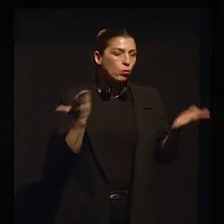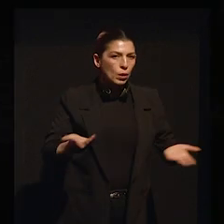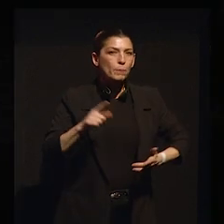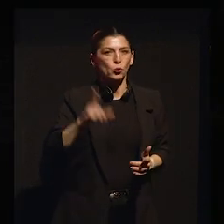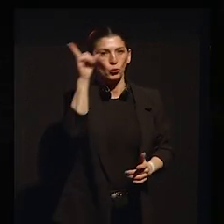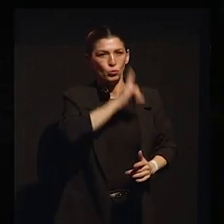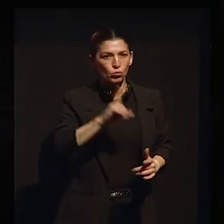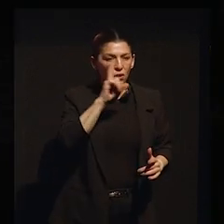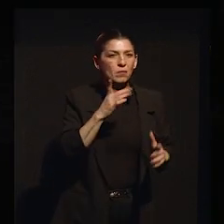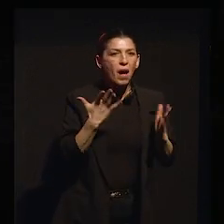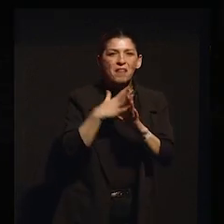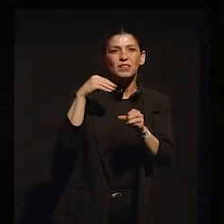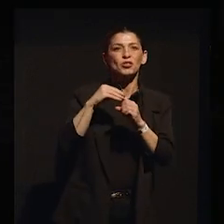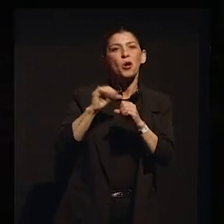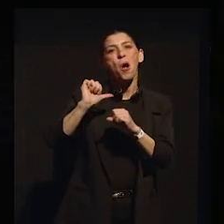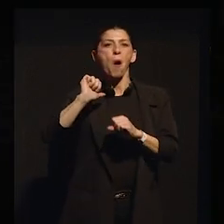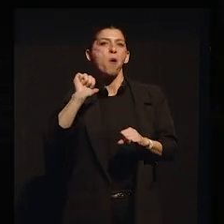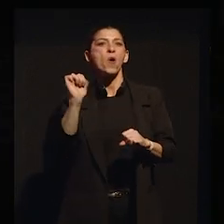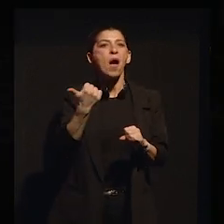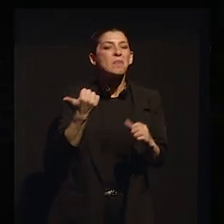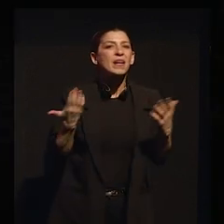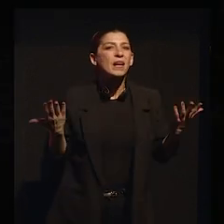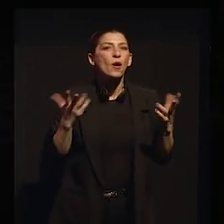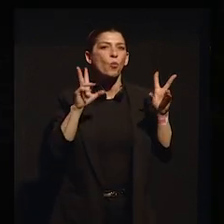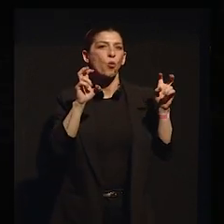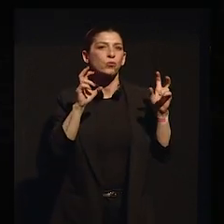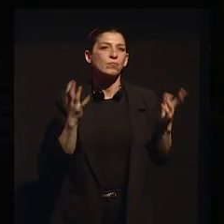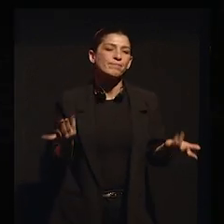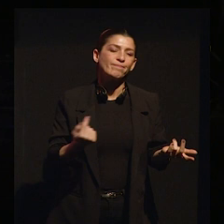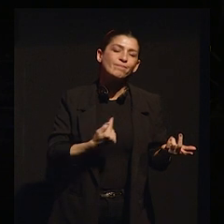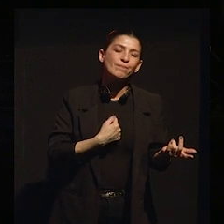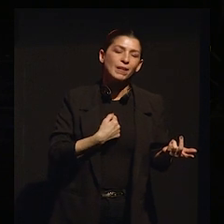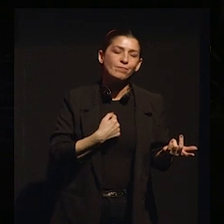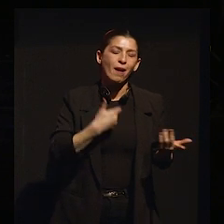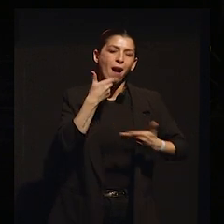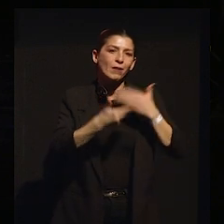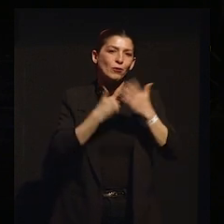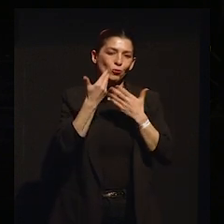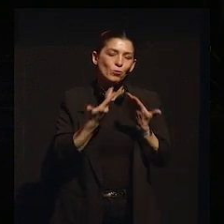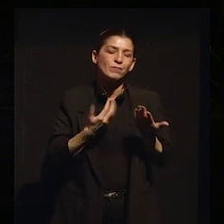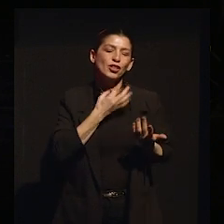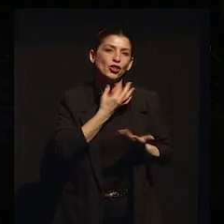I’m ending my speech, hoping this stays with you as much as an organic egg. Thank you.